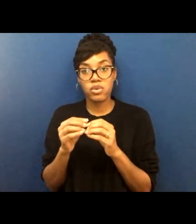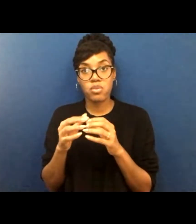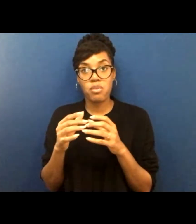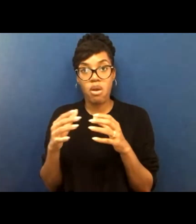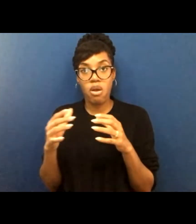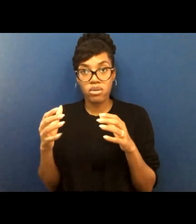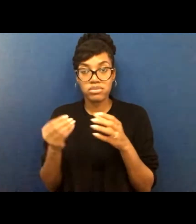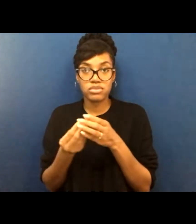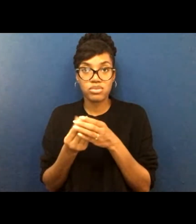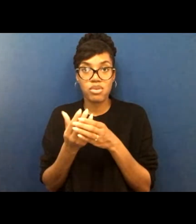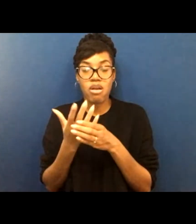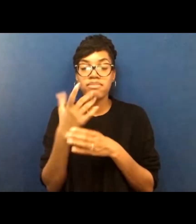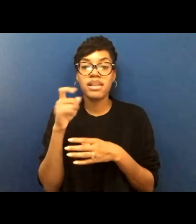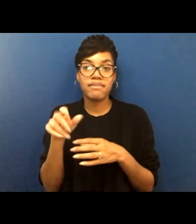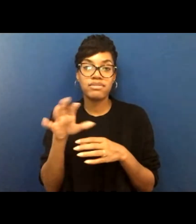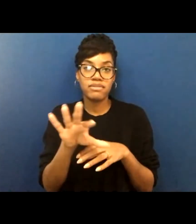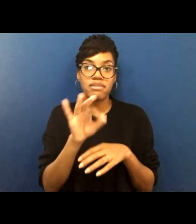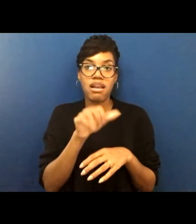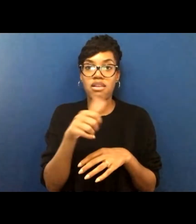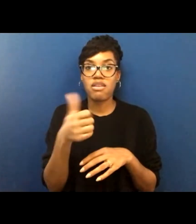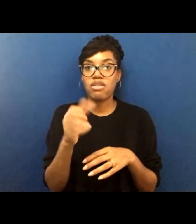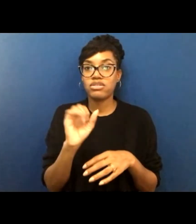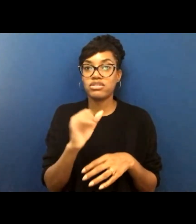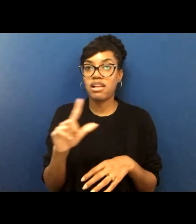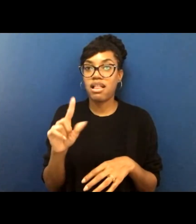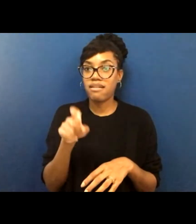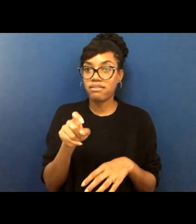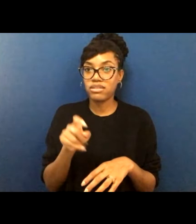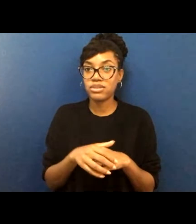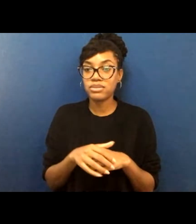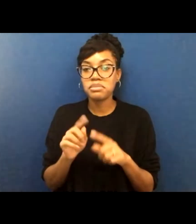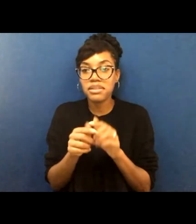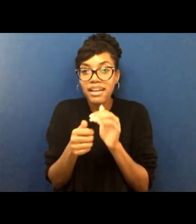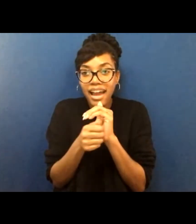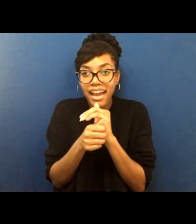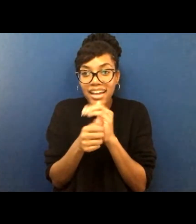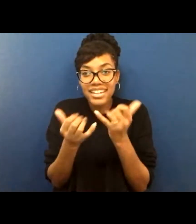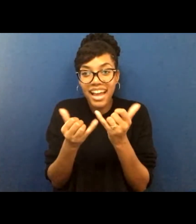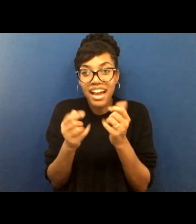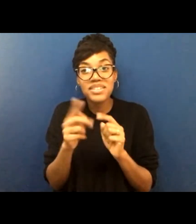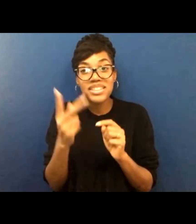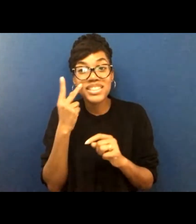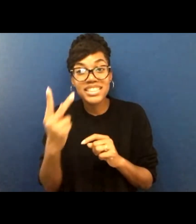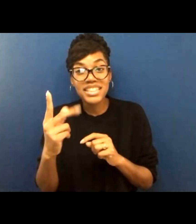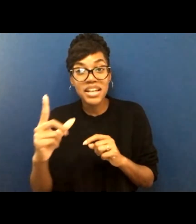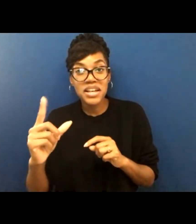So they're hiding inside their shell, but you could see the big claw of this one sticking out.